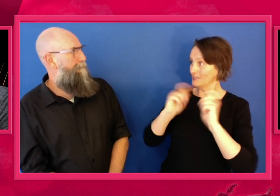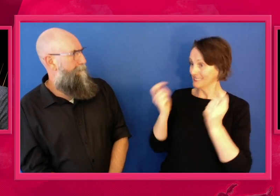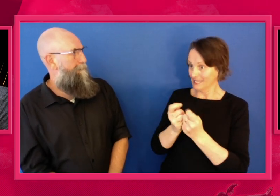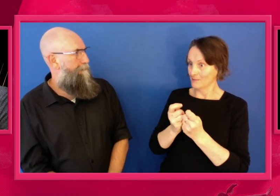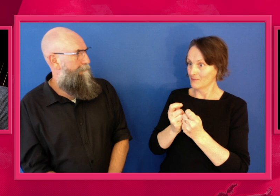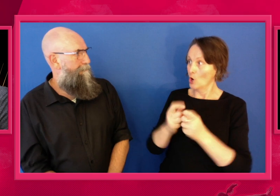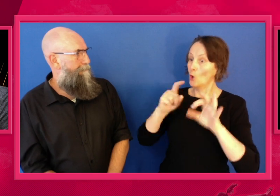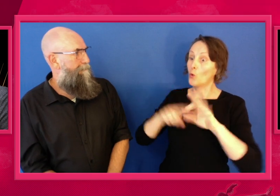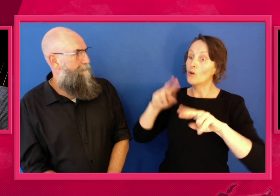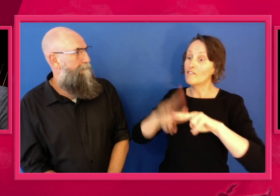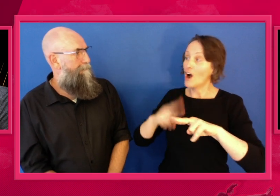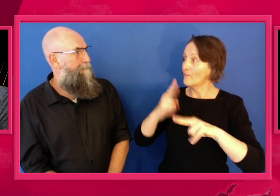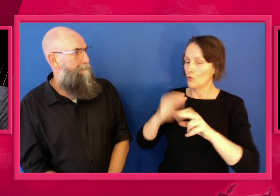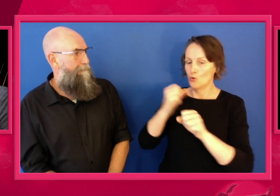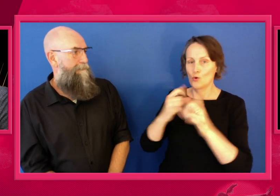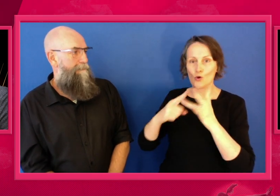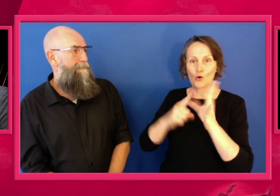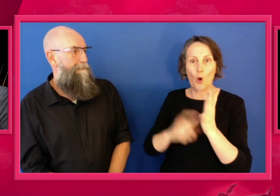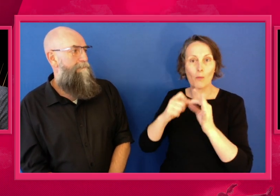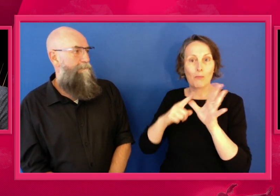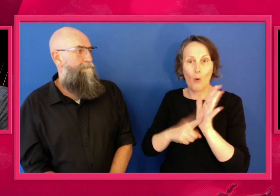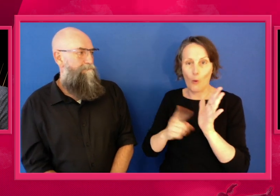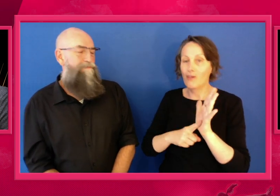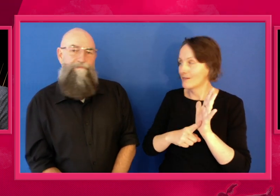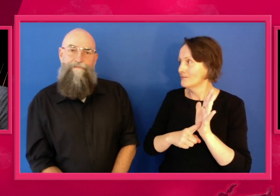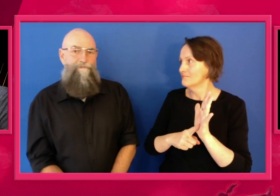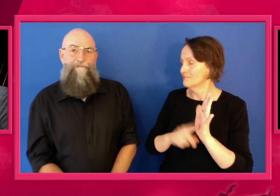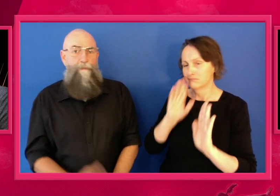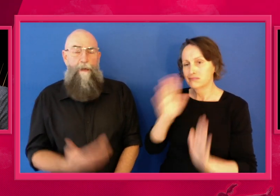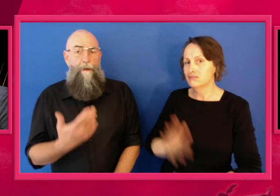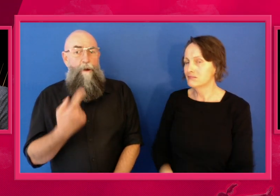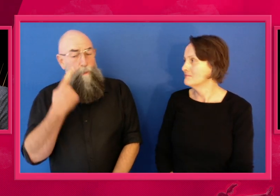Kurt Fearnley: The, to see the Belles celebrate this, as well. They're, they're so joyful.